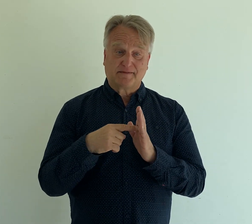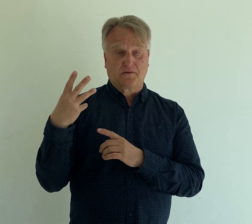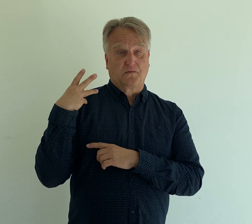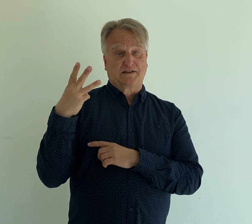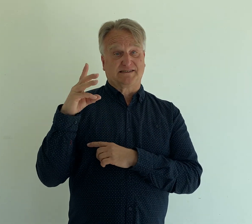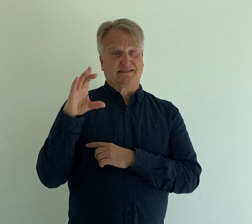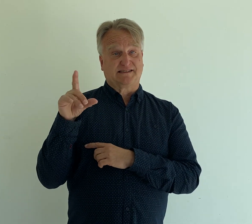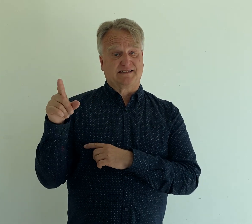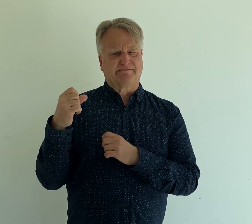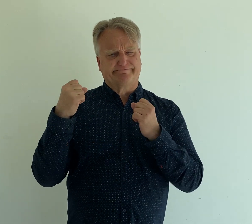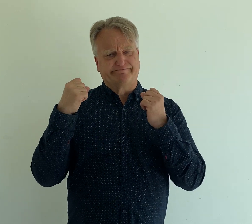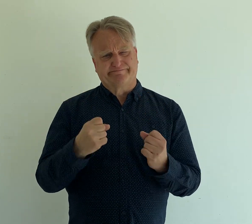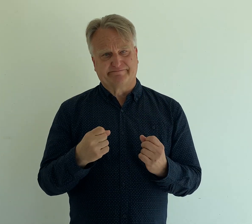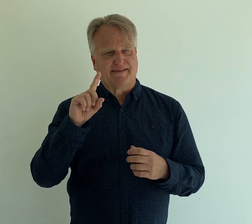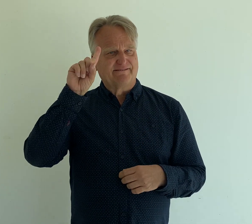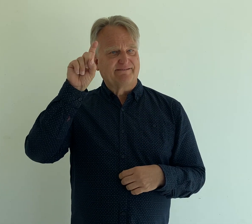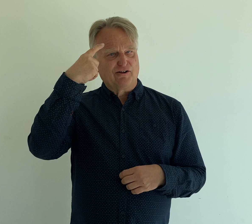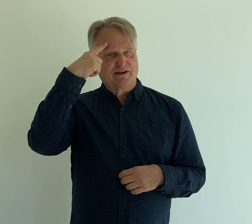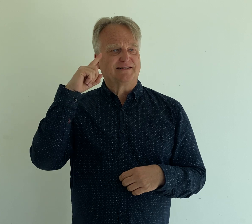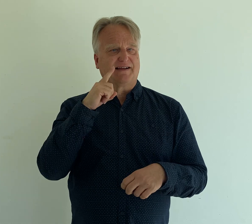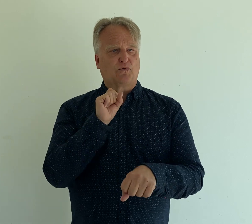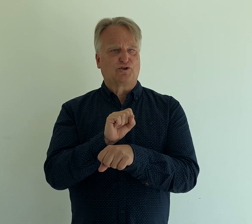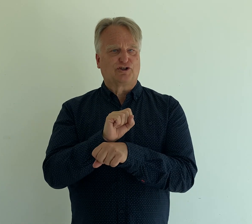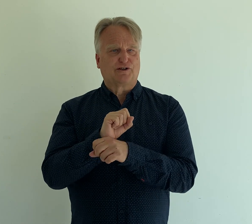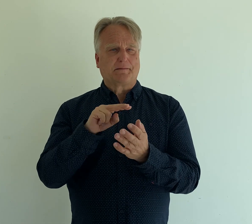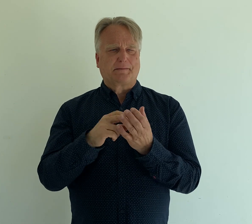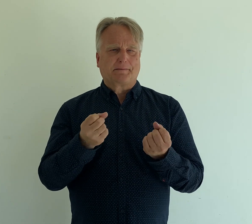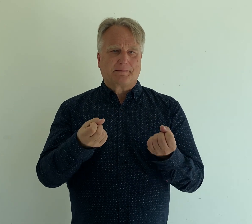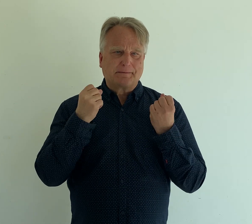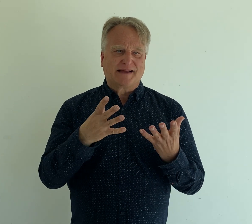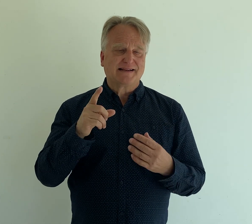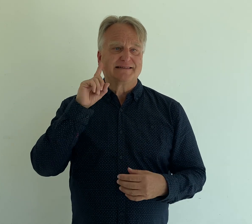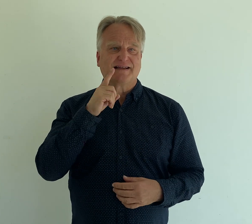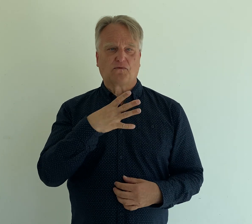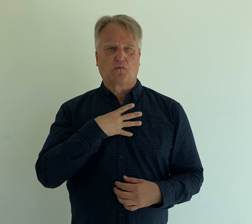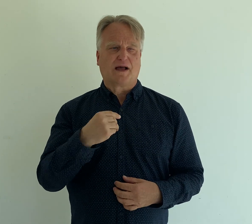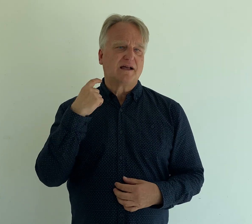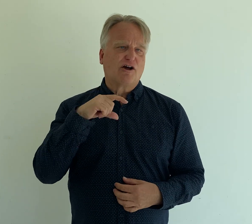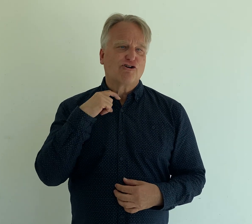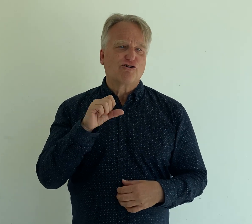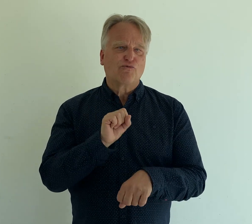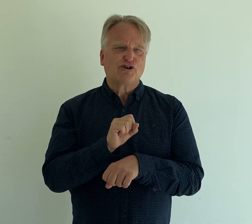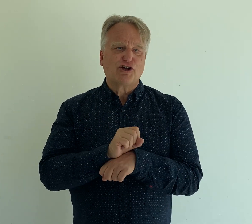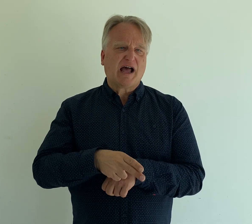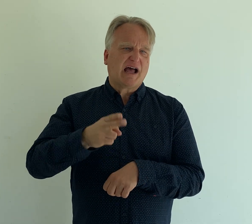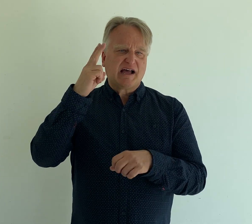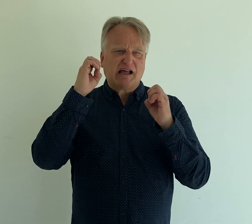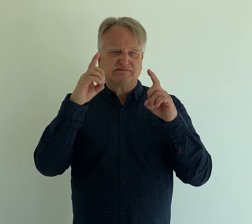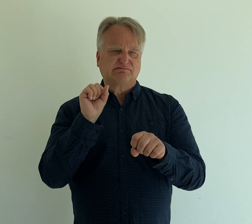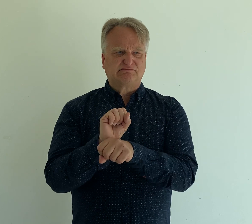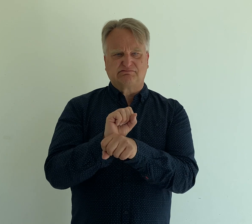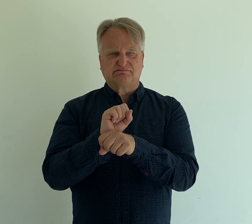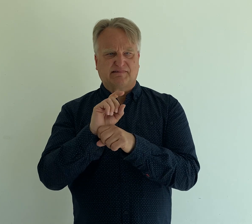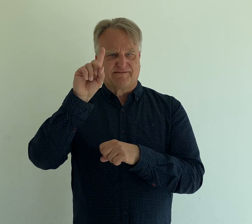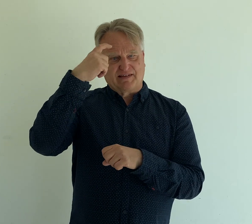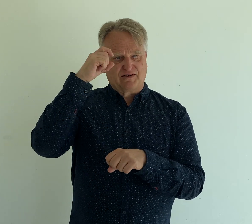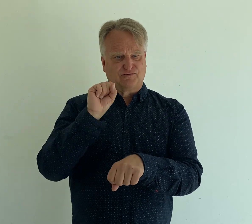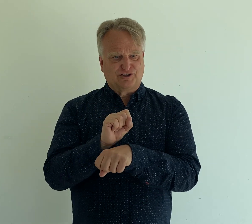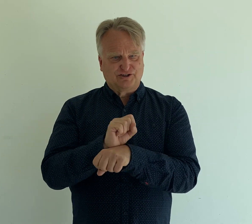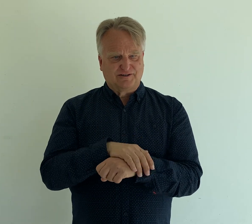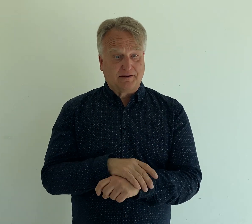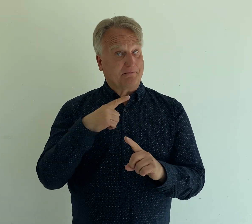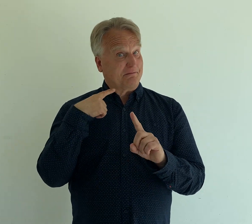Washington, DC, as the Nation’s capital, has a large number of Deaf professionals working for the federal government